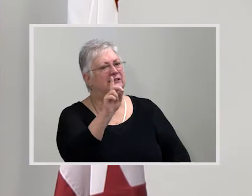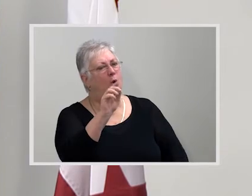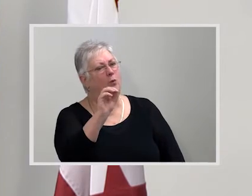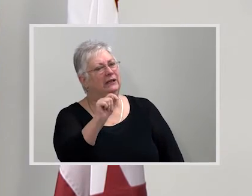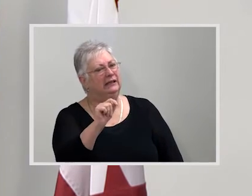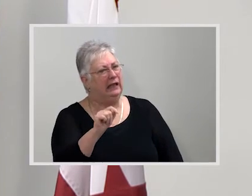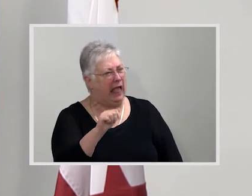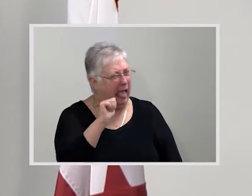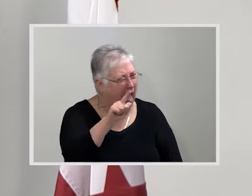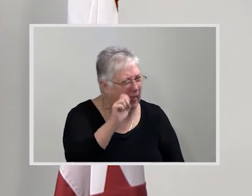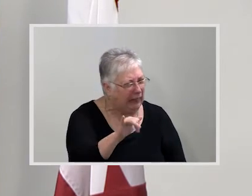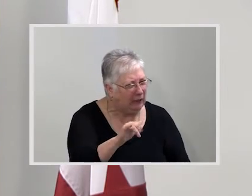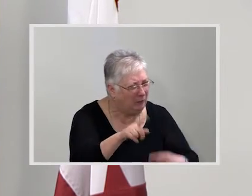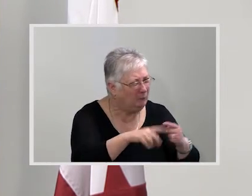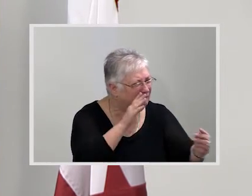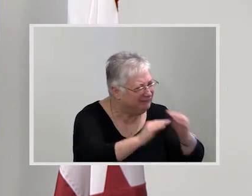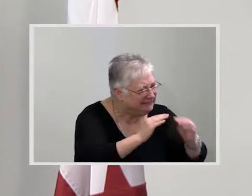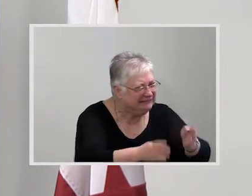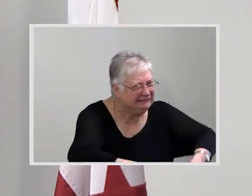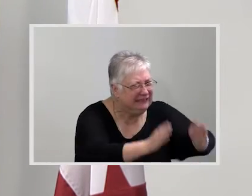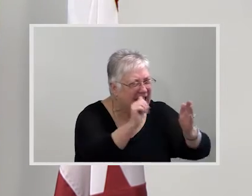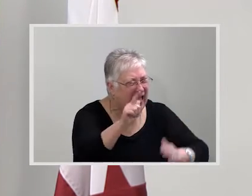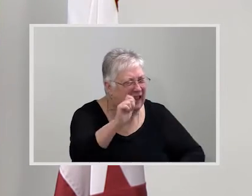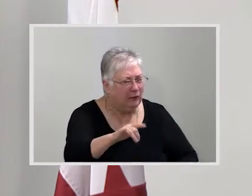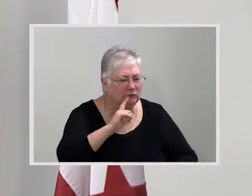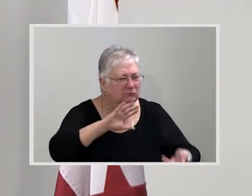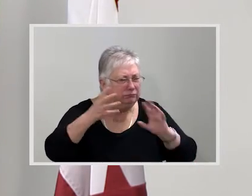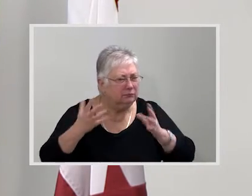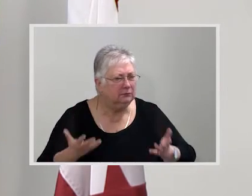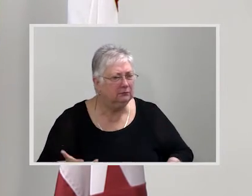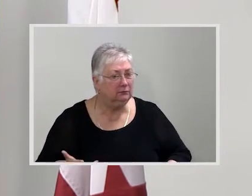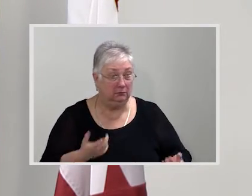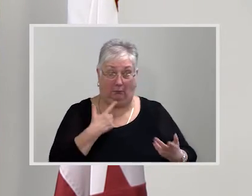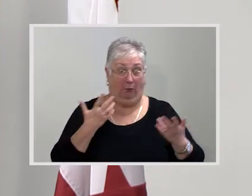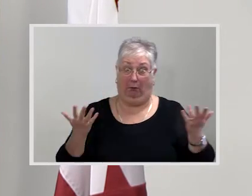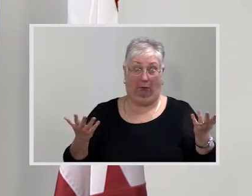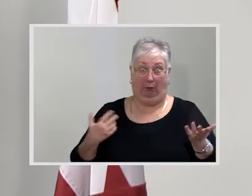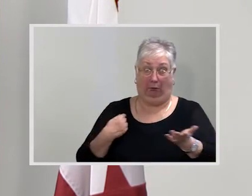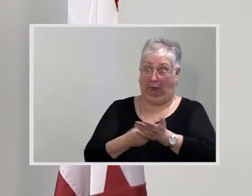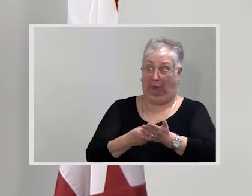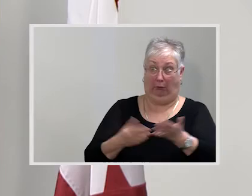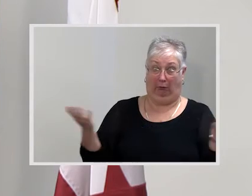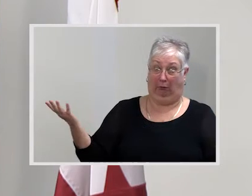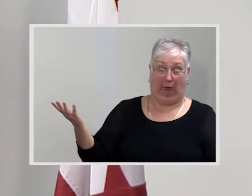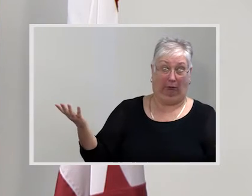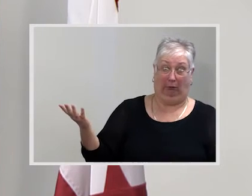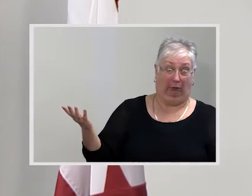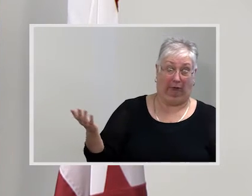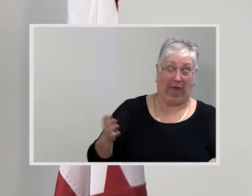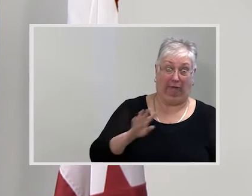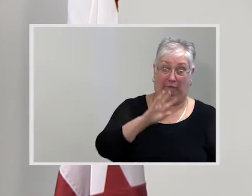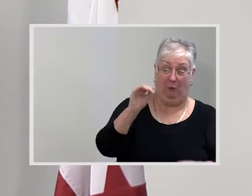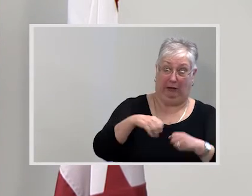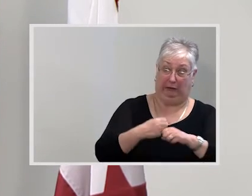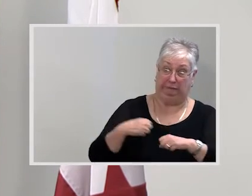THEY SAID, WELL, LET ME BE HONEST WITH YOU, COUNCILMEMBER. AT THE RATE WE'RE GOING, IT WILL BE 40 YEARS. AND I BELIEVED THEM AND THEY WERE RIGHT.